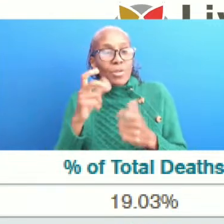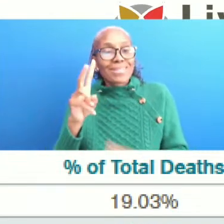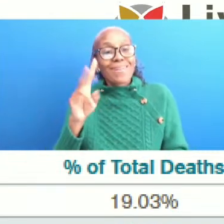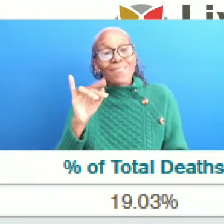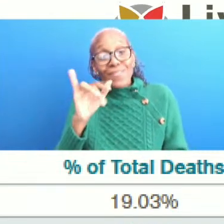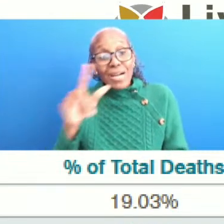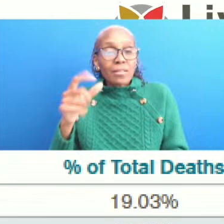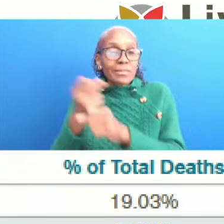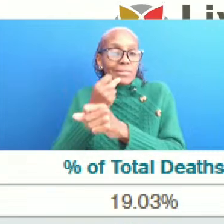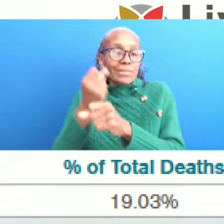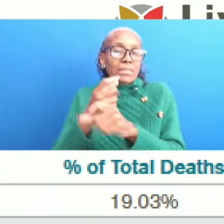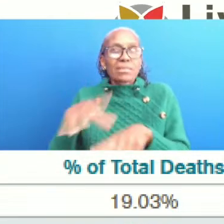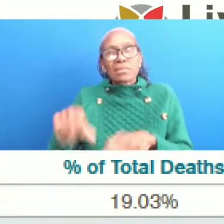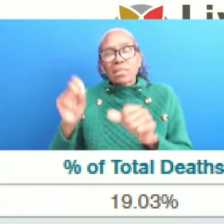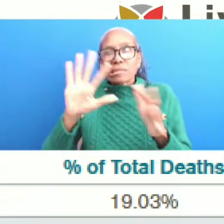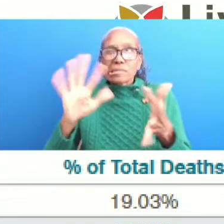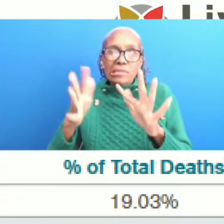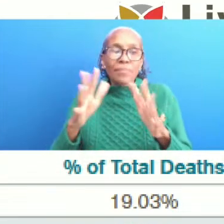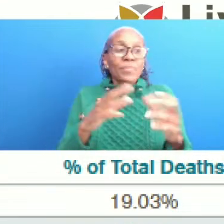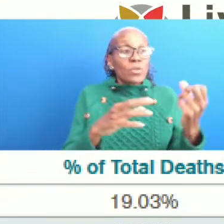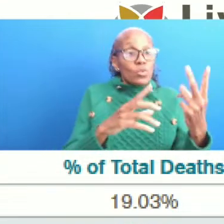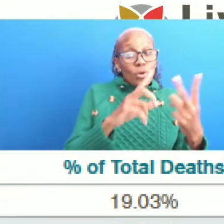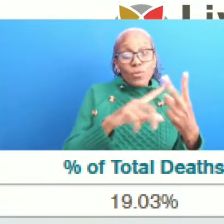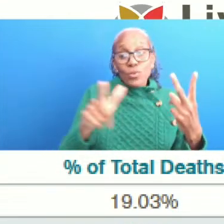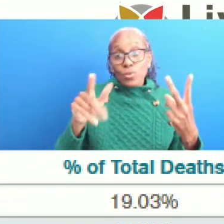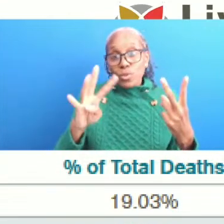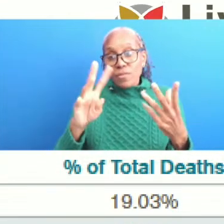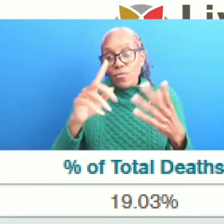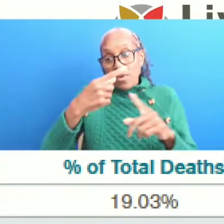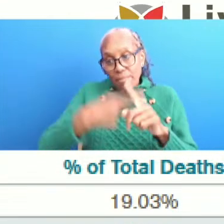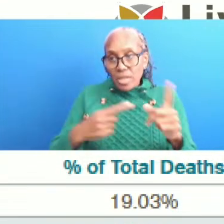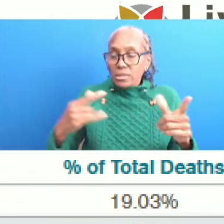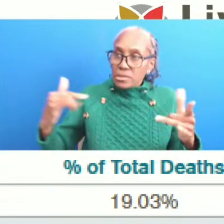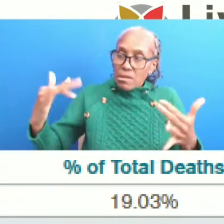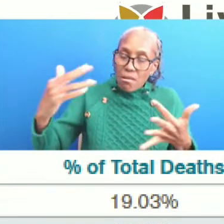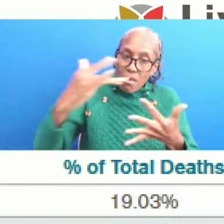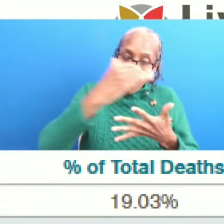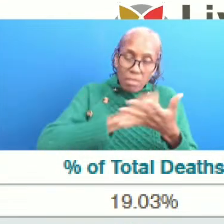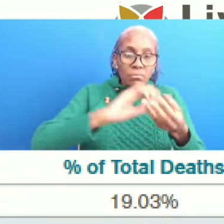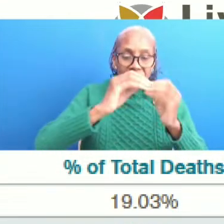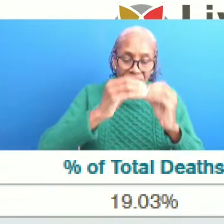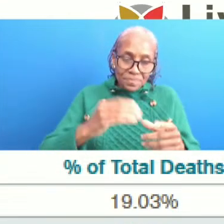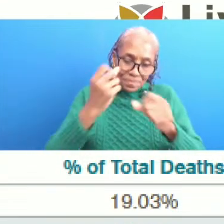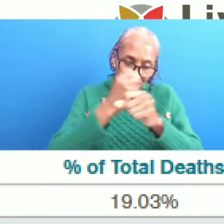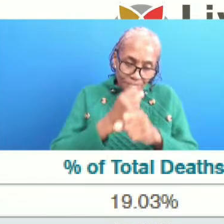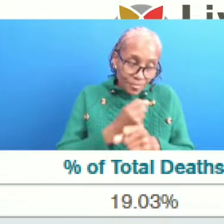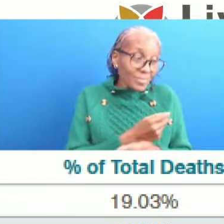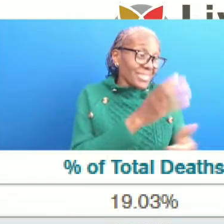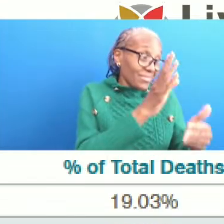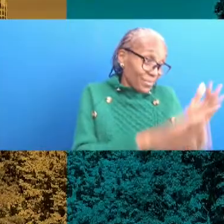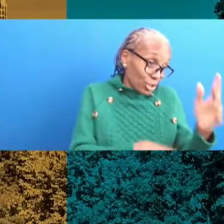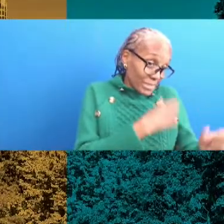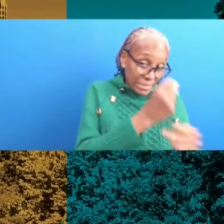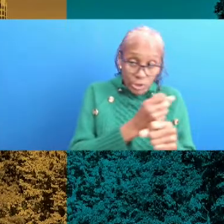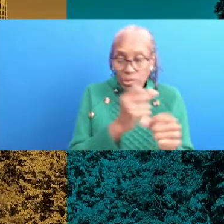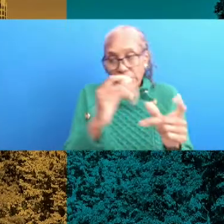REPORT AND AS ALWAYS BECAUSE THE VITAL STATISTICS TYPICALLY